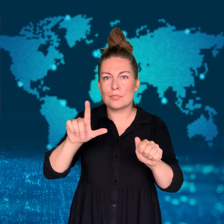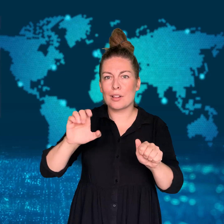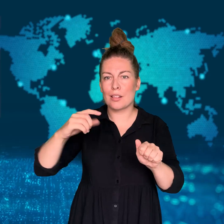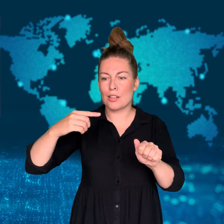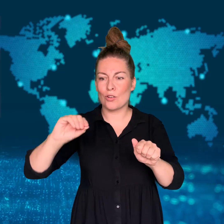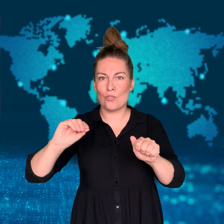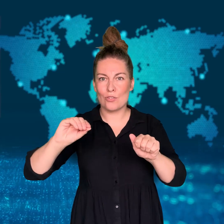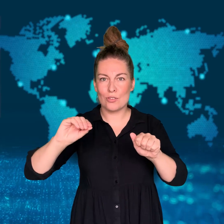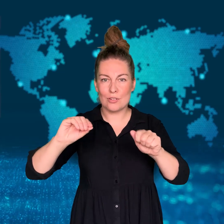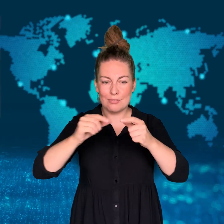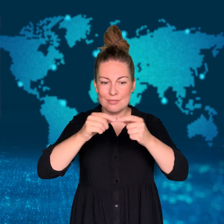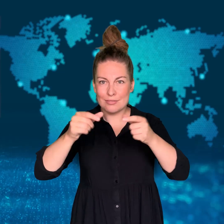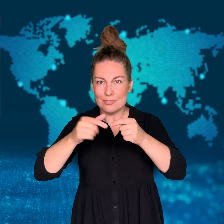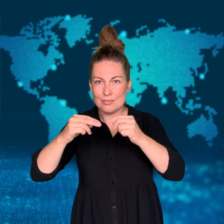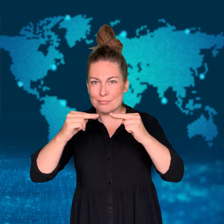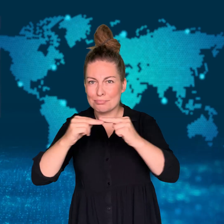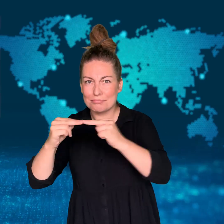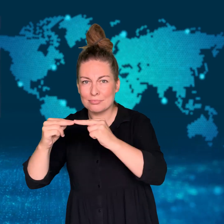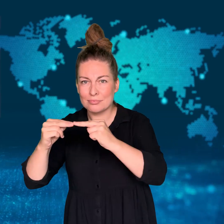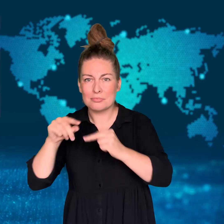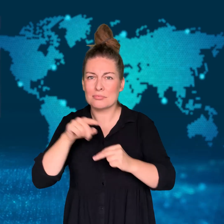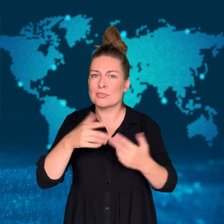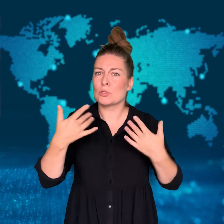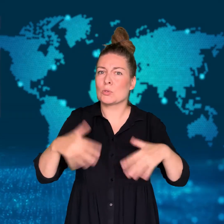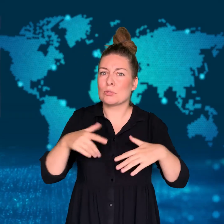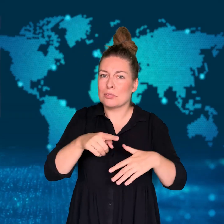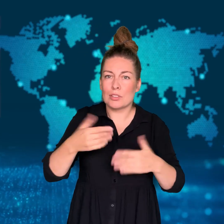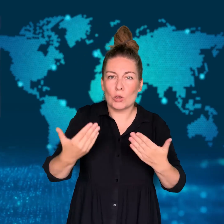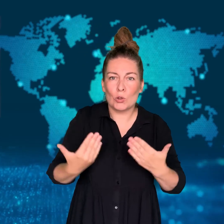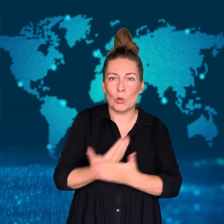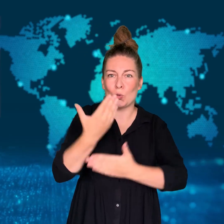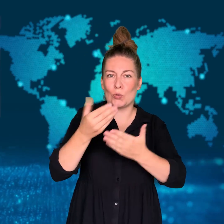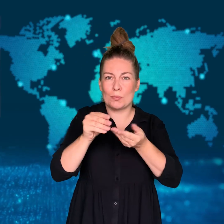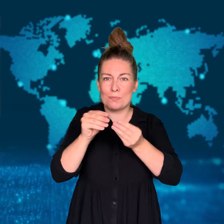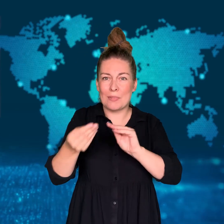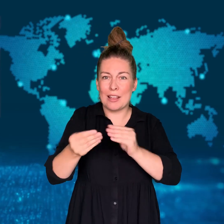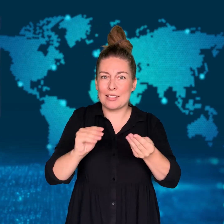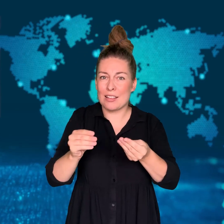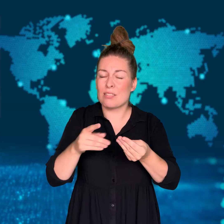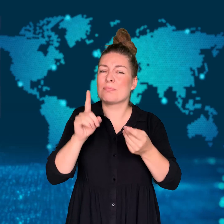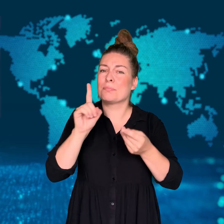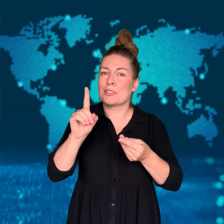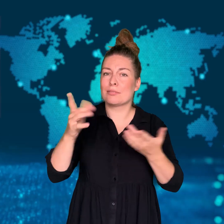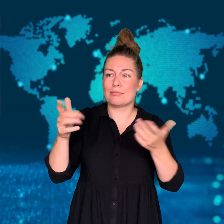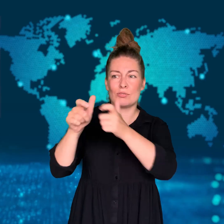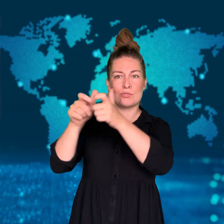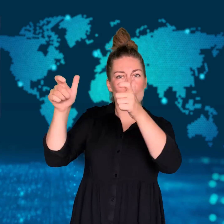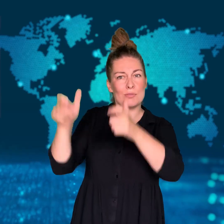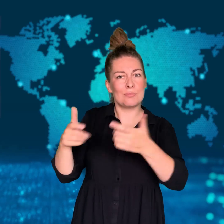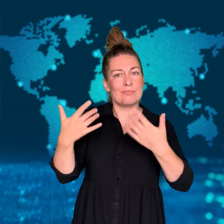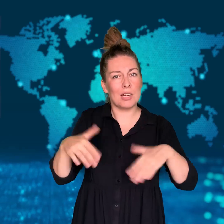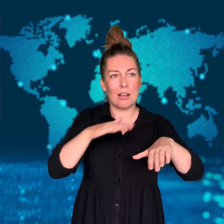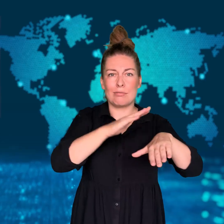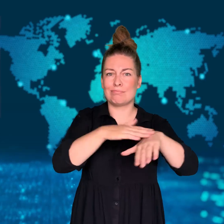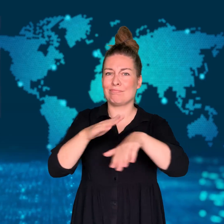made enough raw material for ten 2 x 4 Lego bricks.